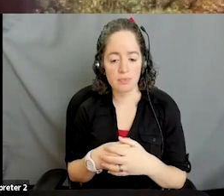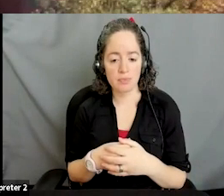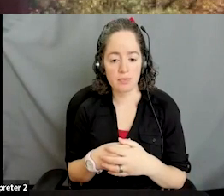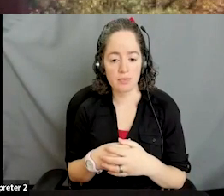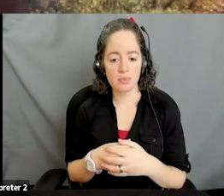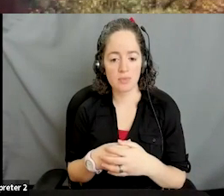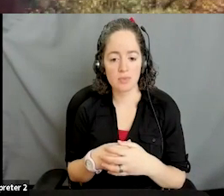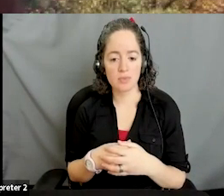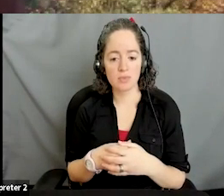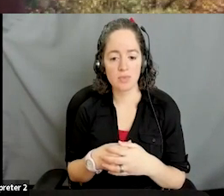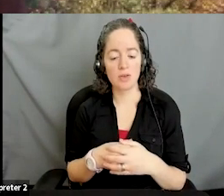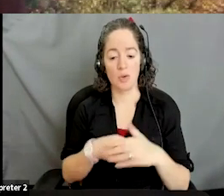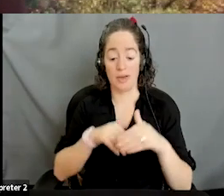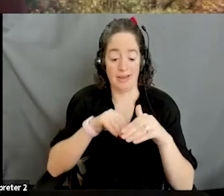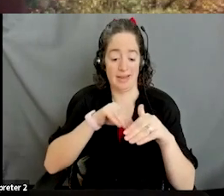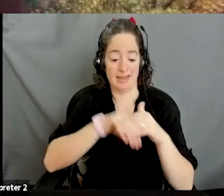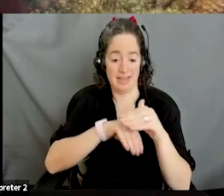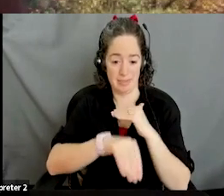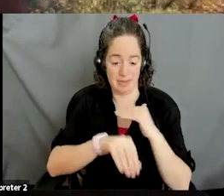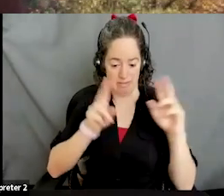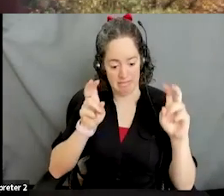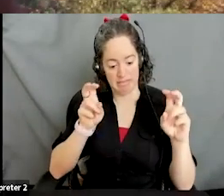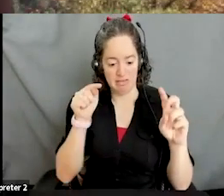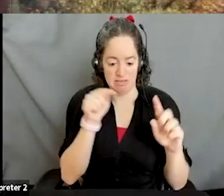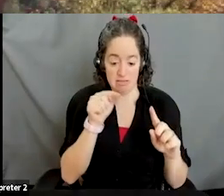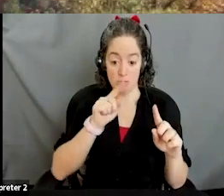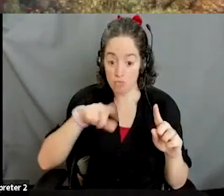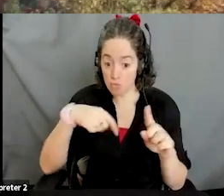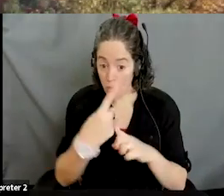as a technical requirement to their customers